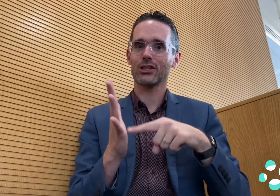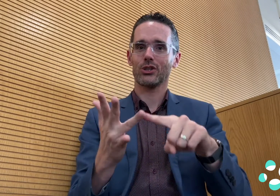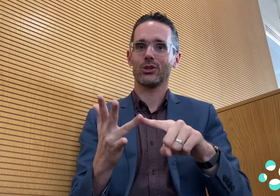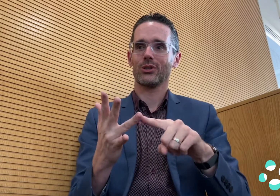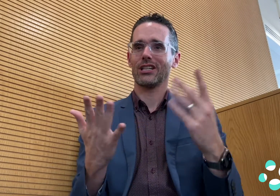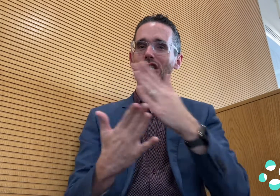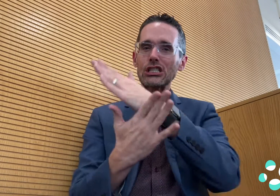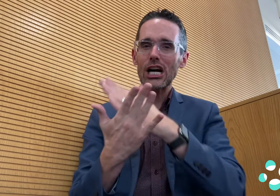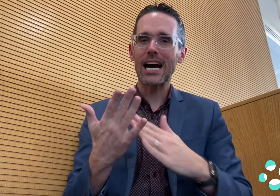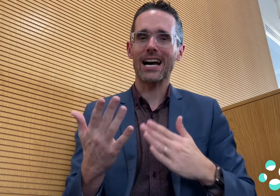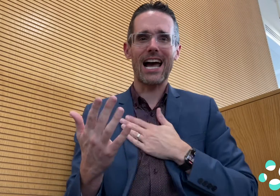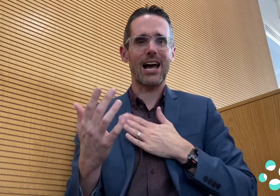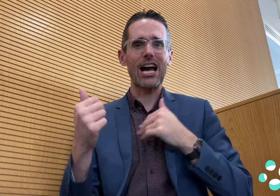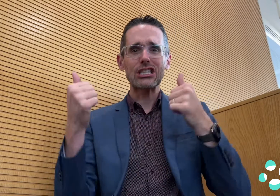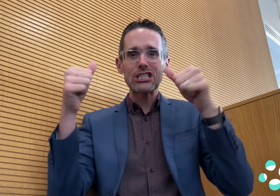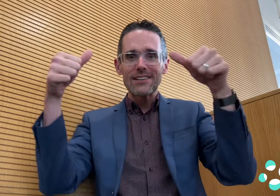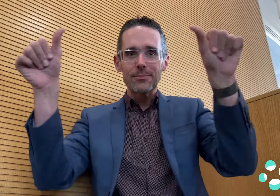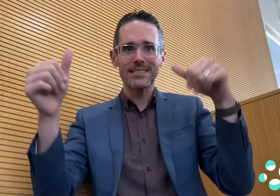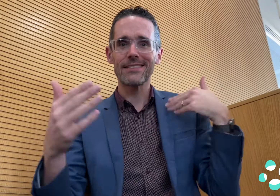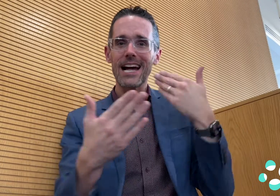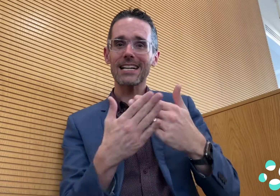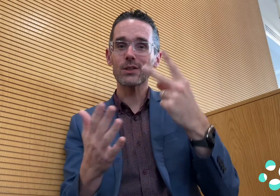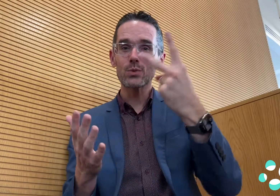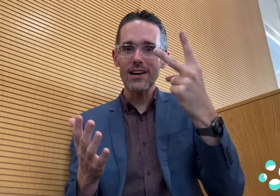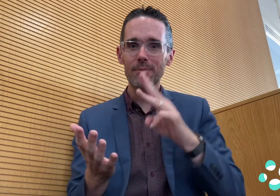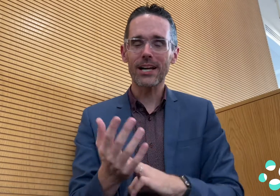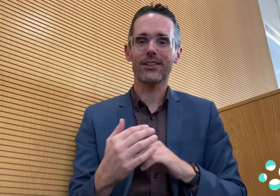to share our achievements over the last 12 months,